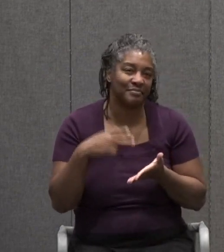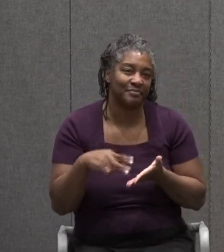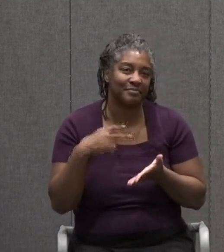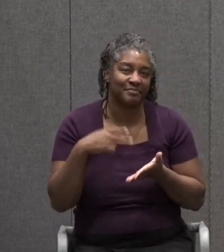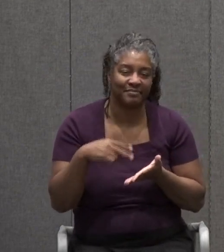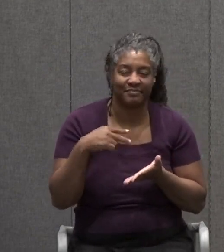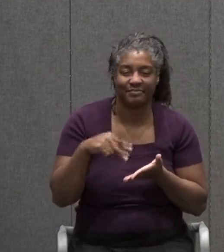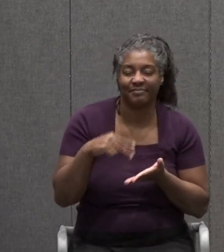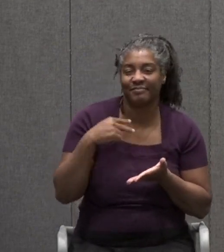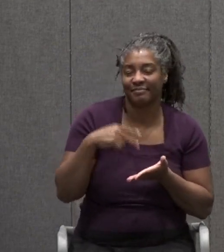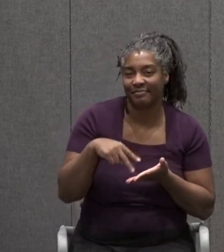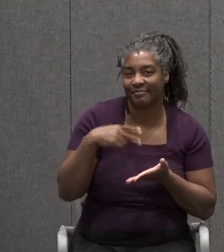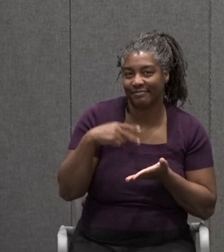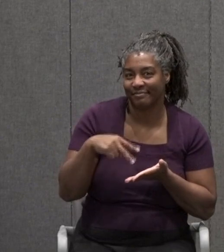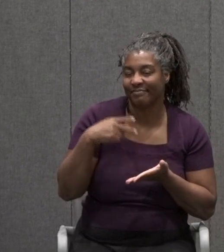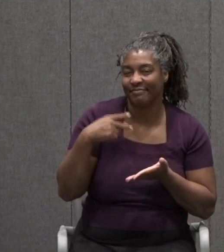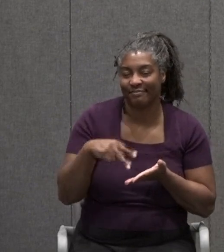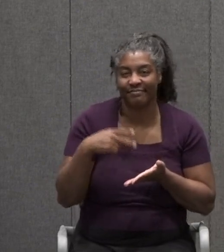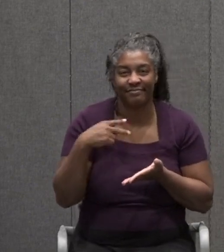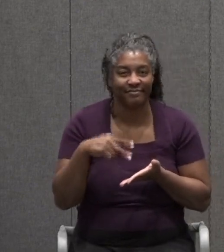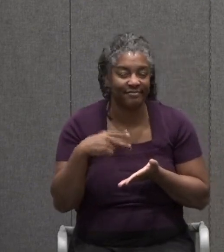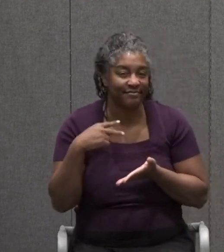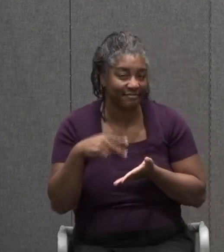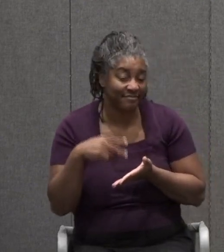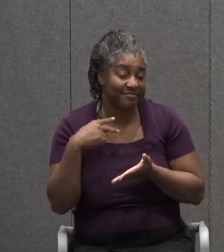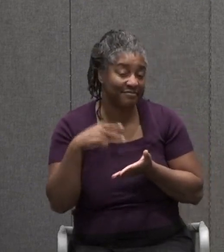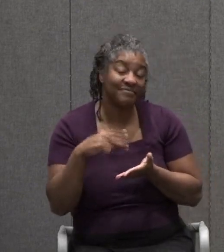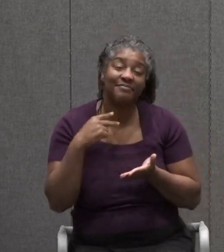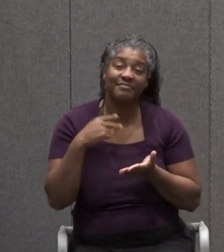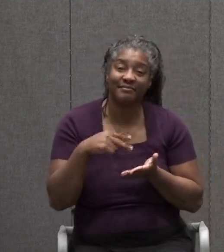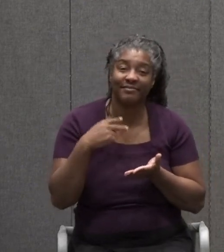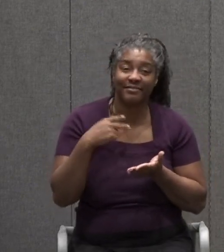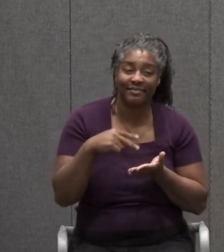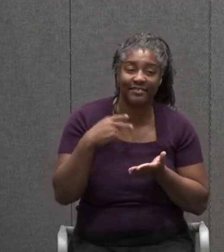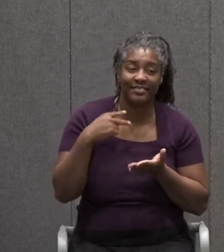Legs fast. [Man] You can do the yogi shake.